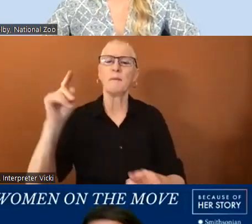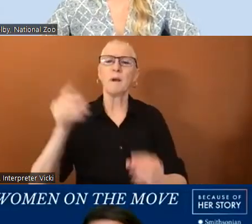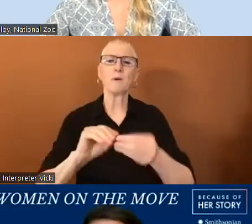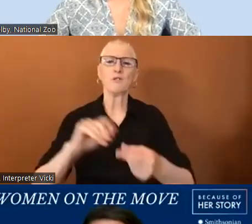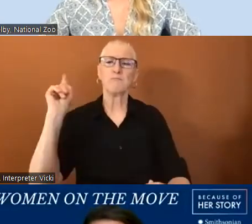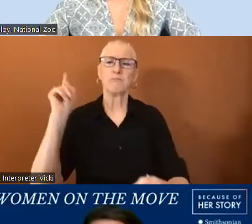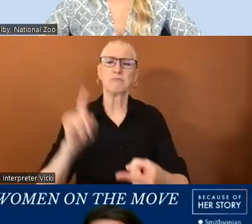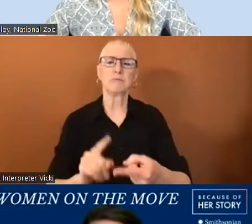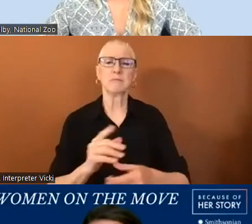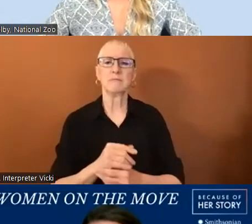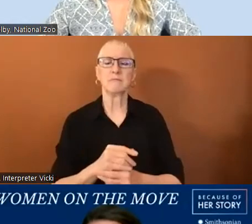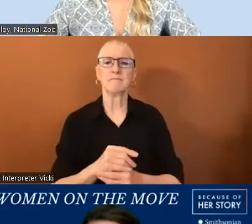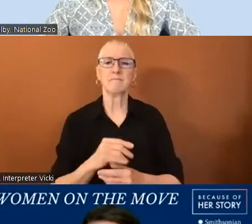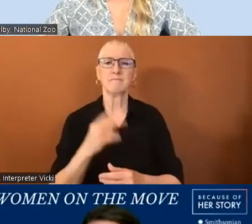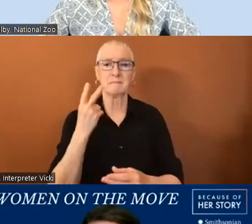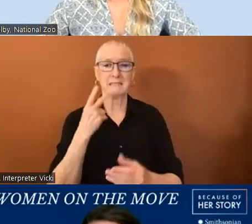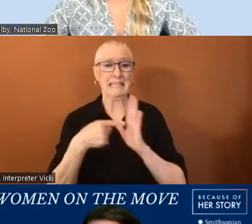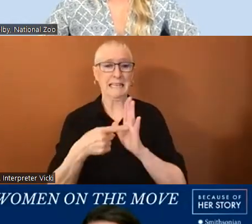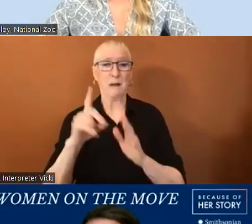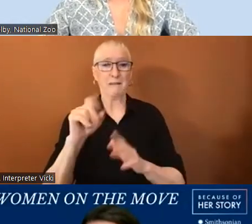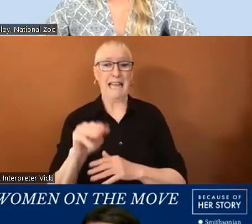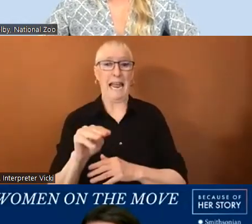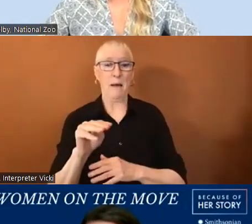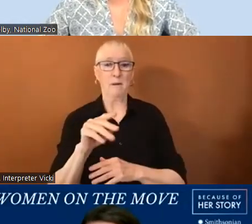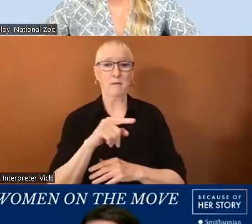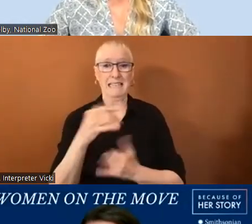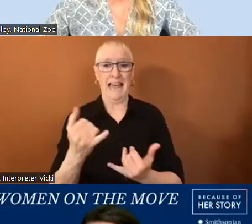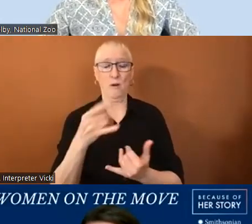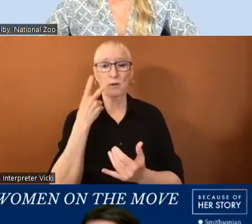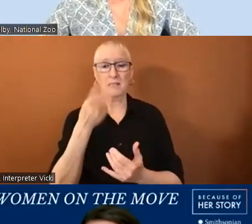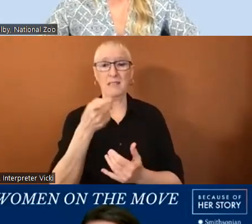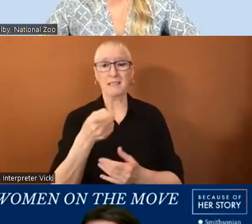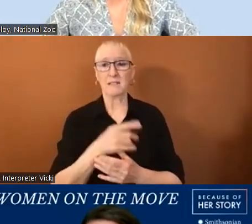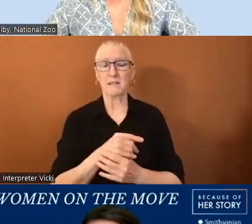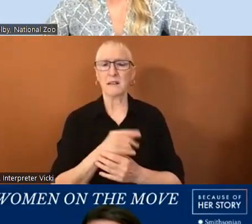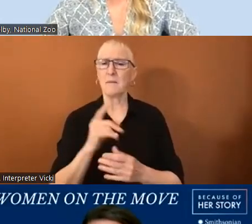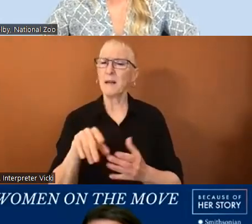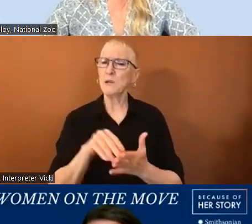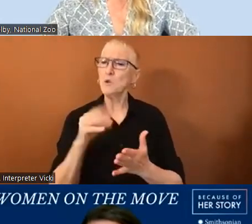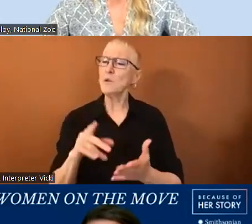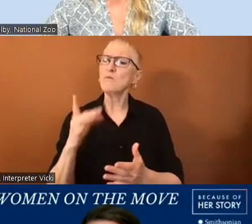and you can see some examples of a dam on the screen here. So, students why do you think dams would be